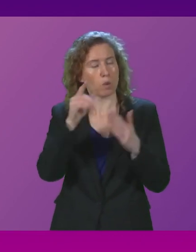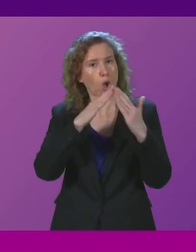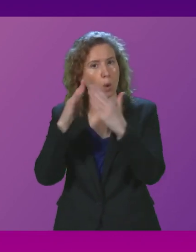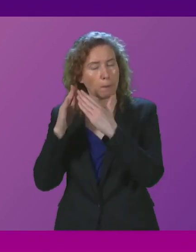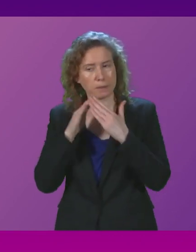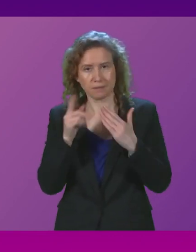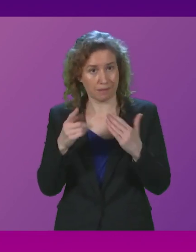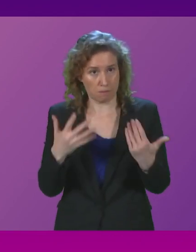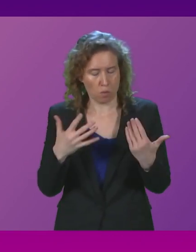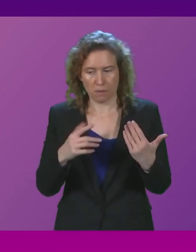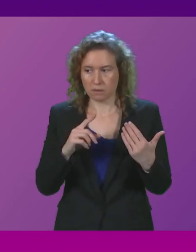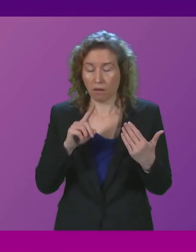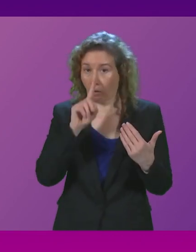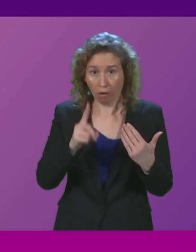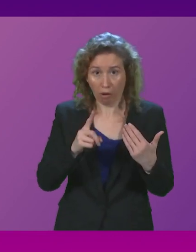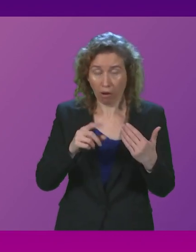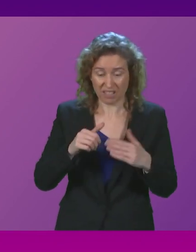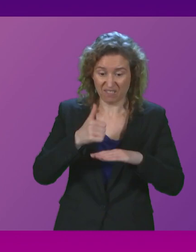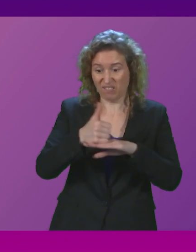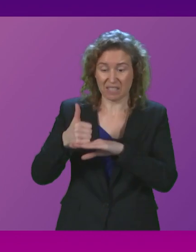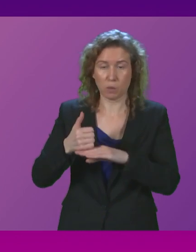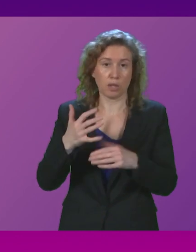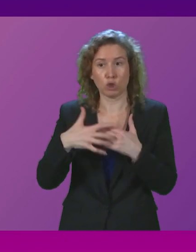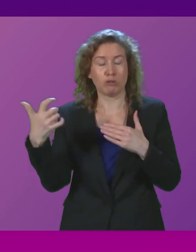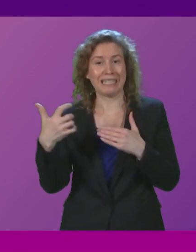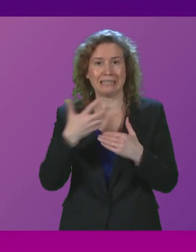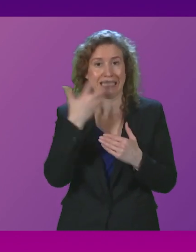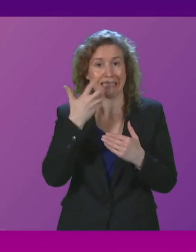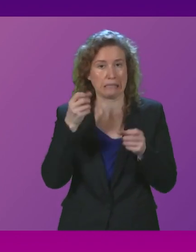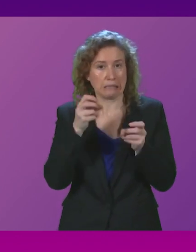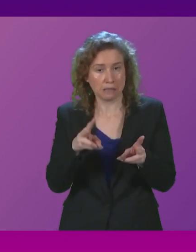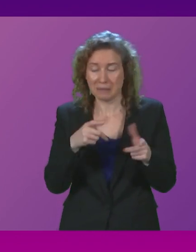yet have, or cannot be fitted with, green heating systems and are still using systems